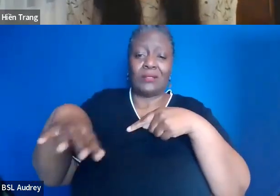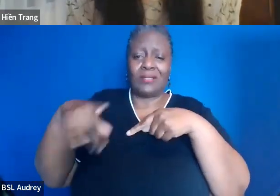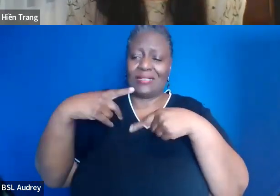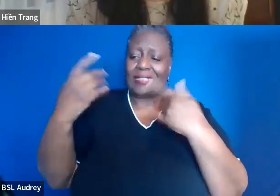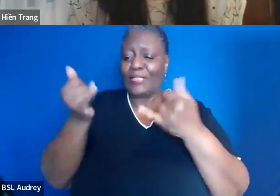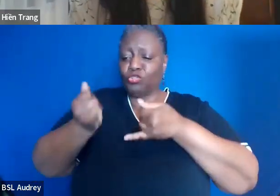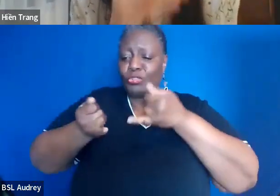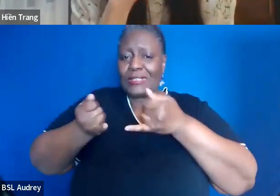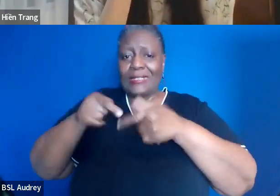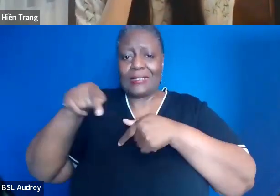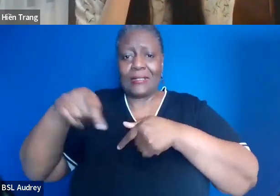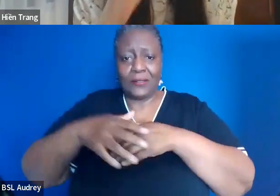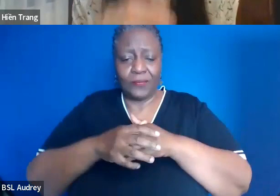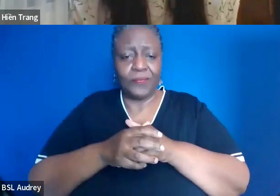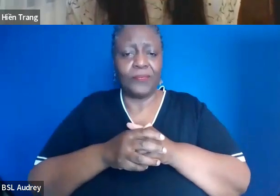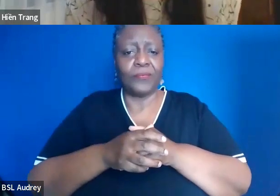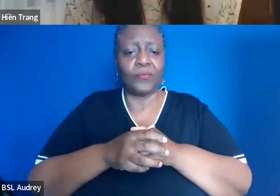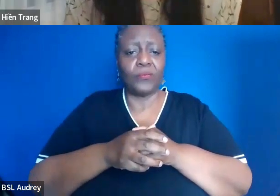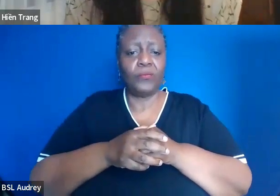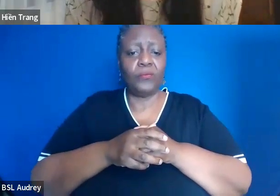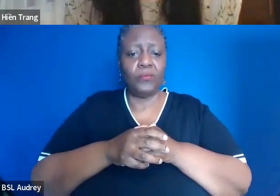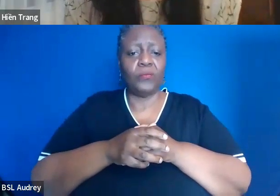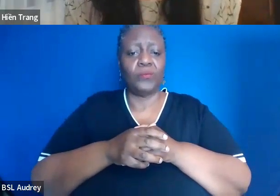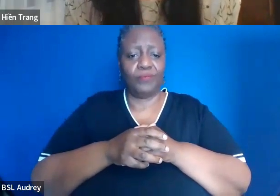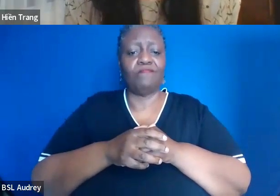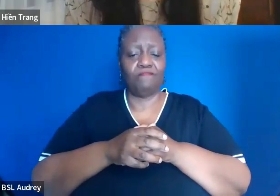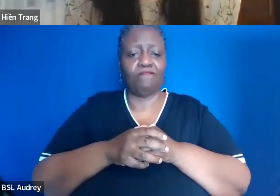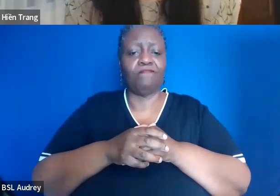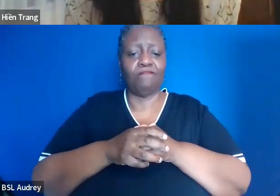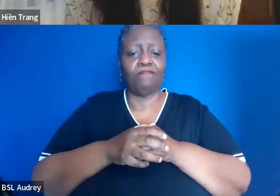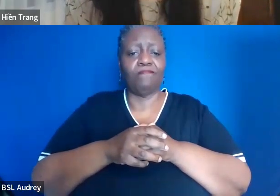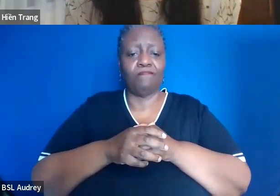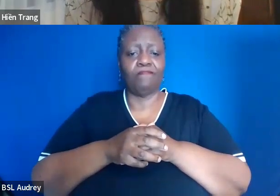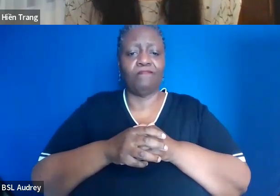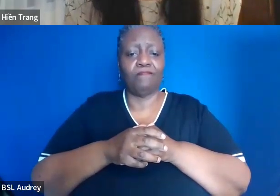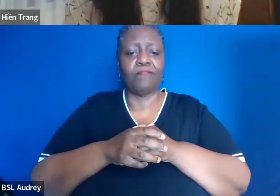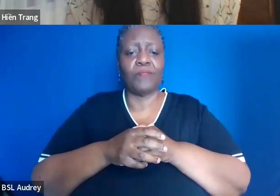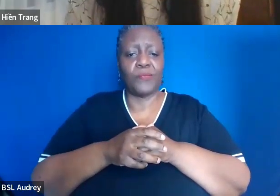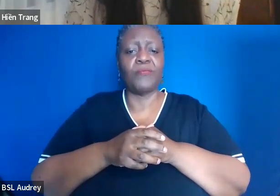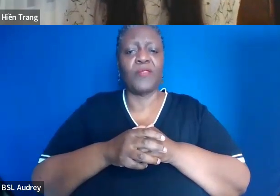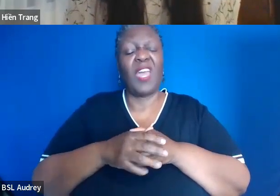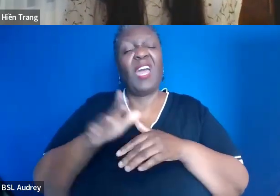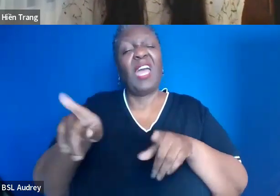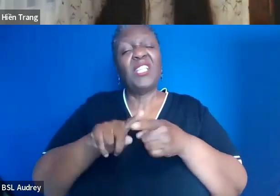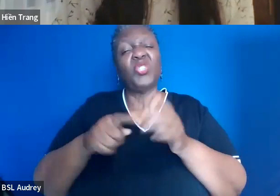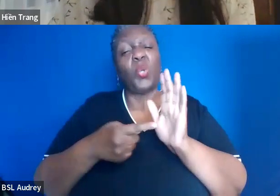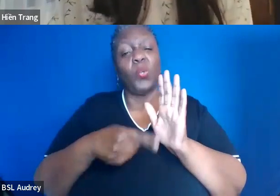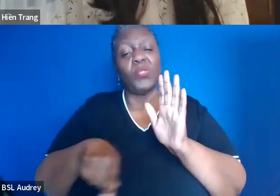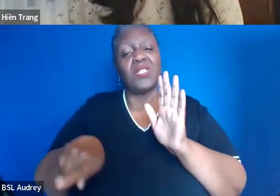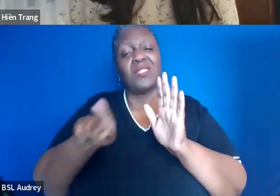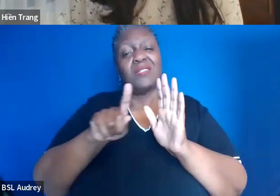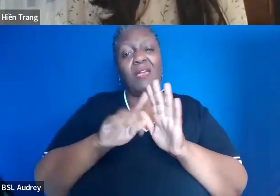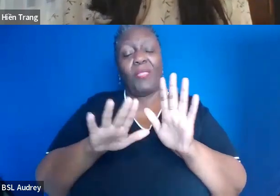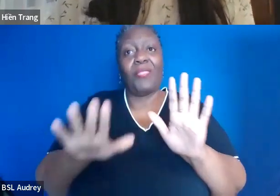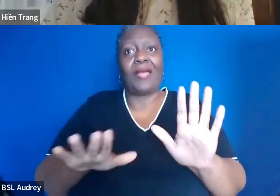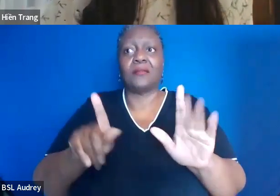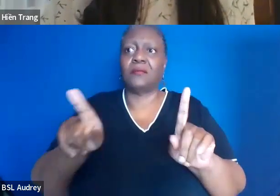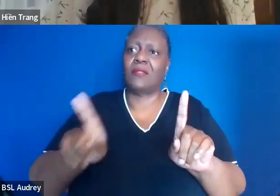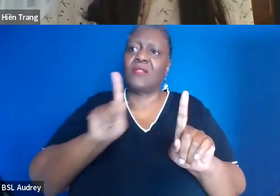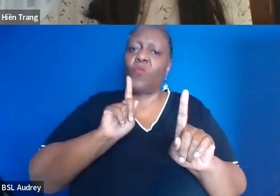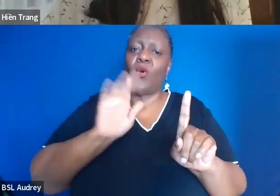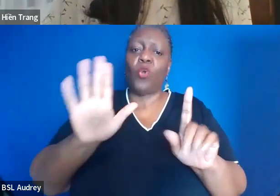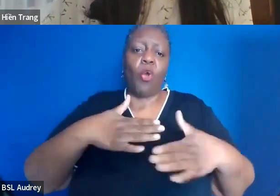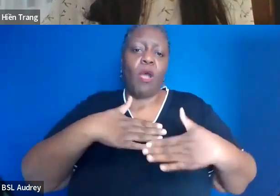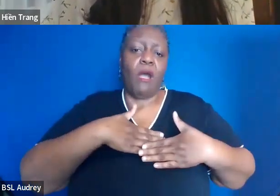um and it just shows the um just the essence of a Vietnamese woman's heart uh so that's